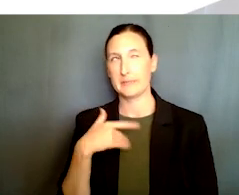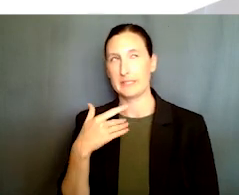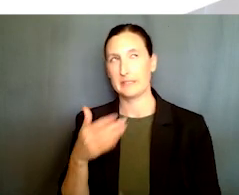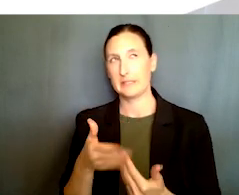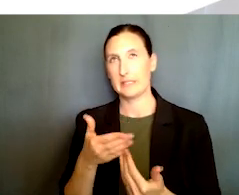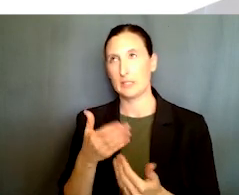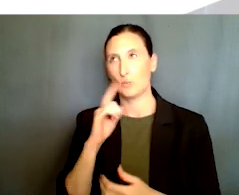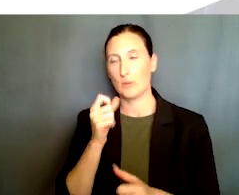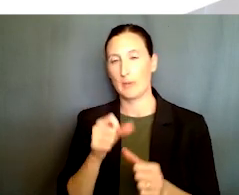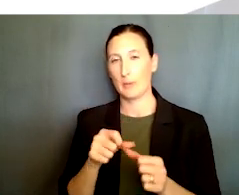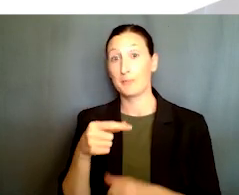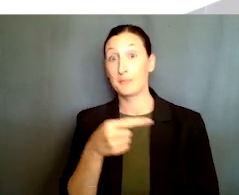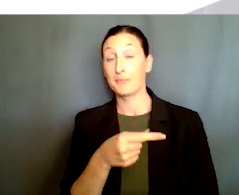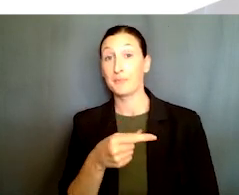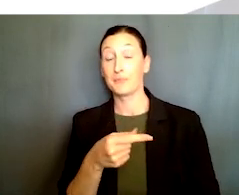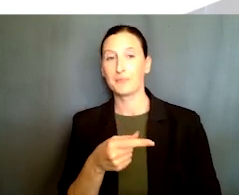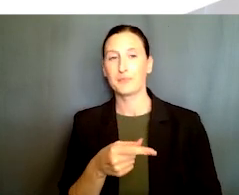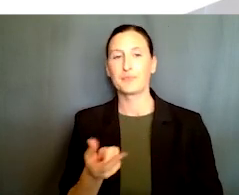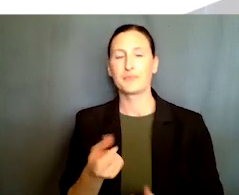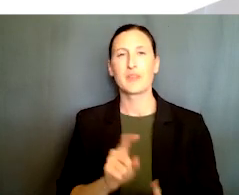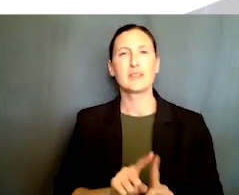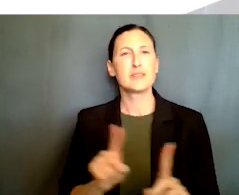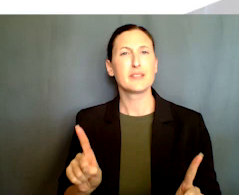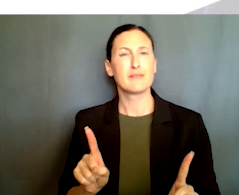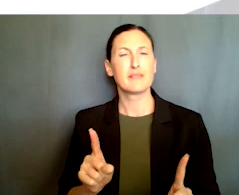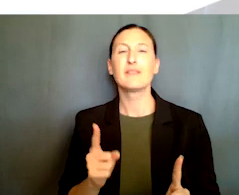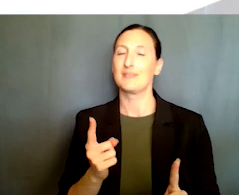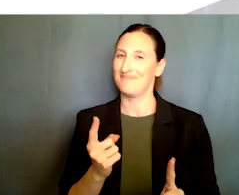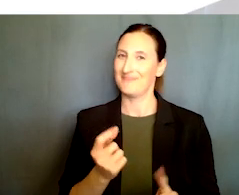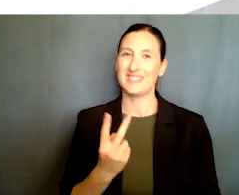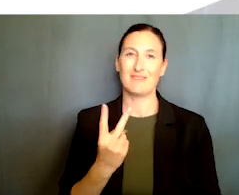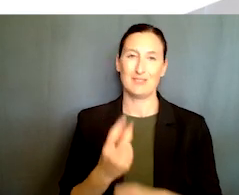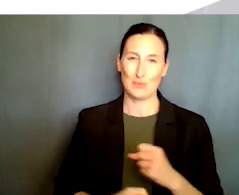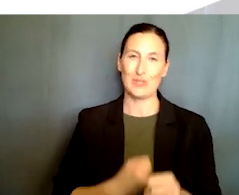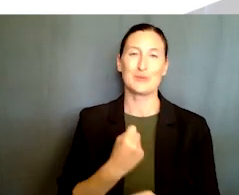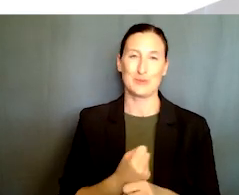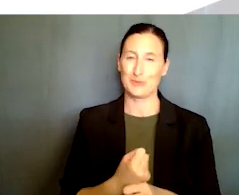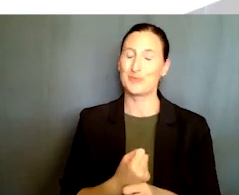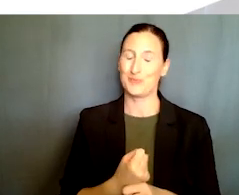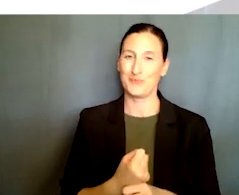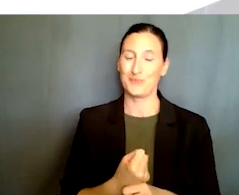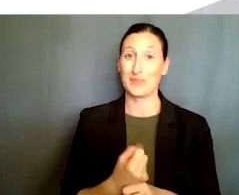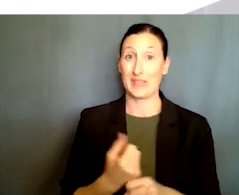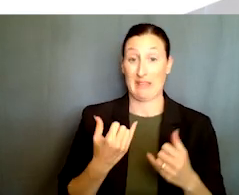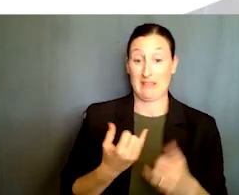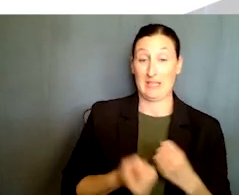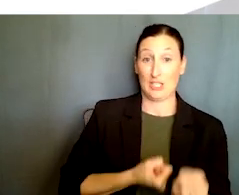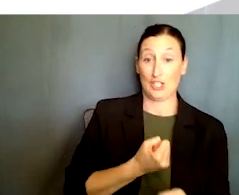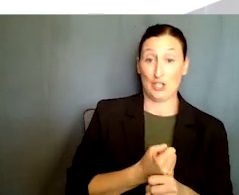One peculiarity about this one is it's biennial. It's only offered every other year. It was just offered this year. That's the solicitation at